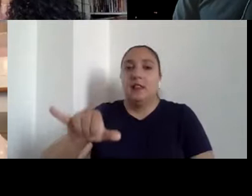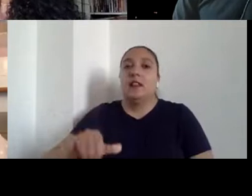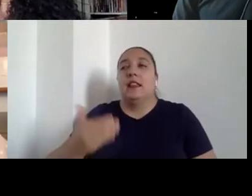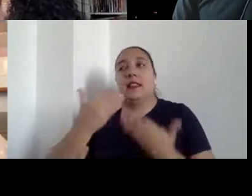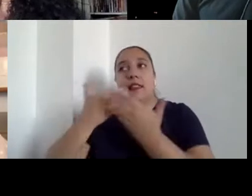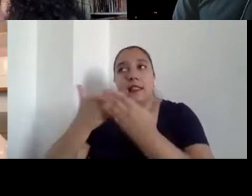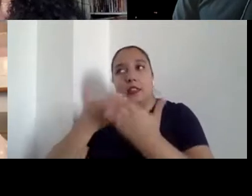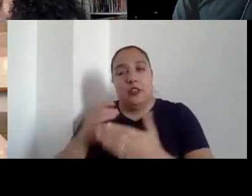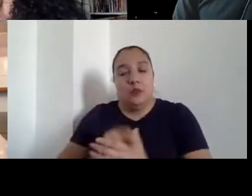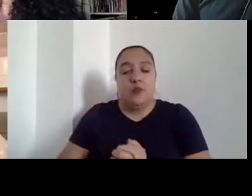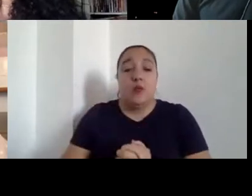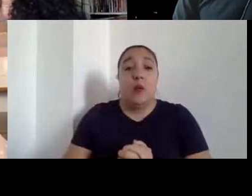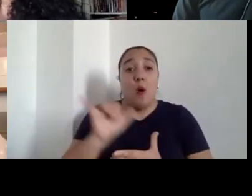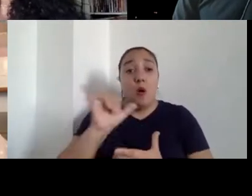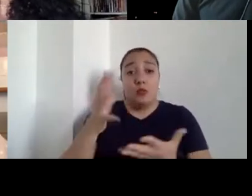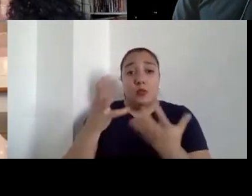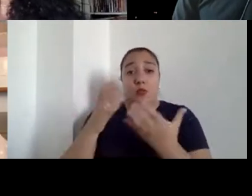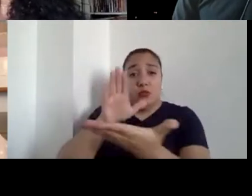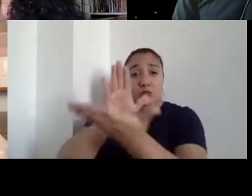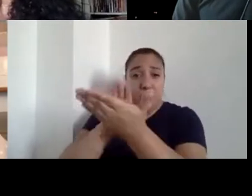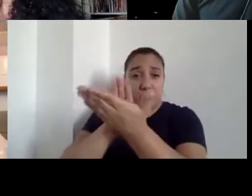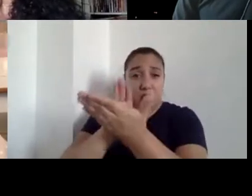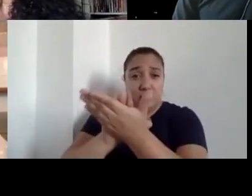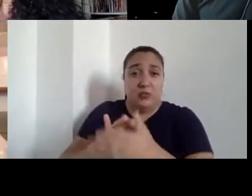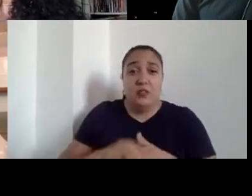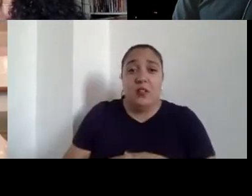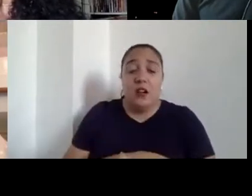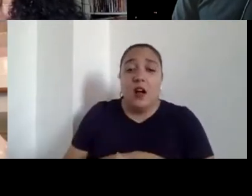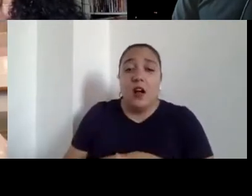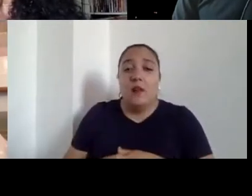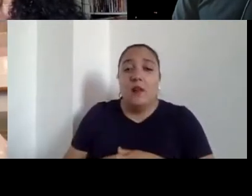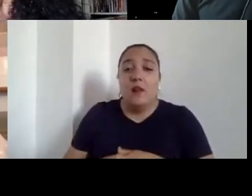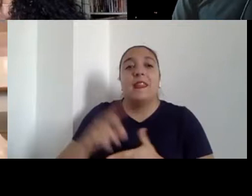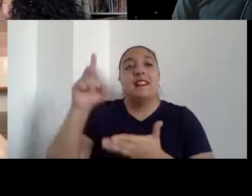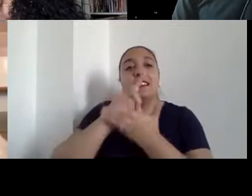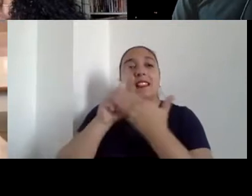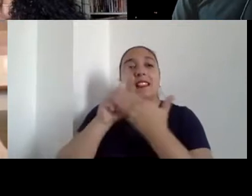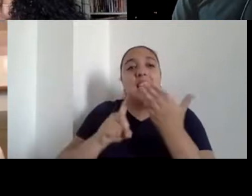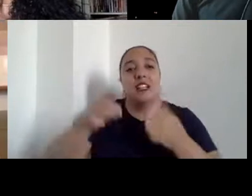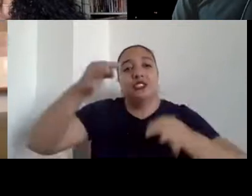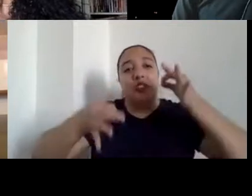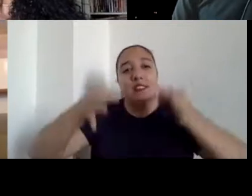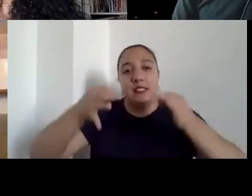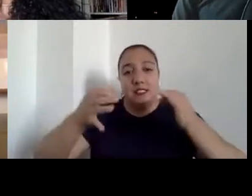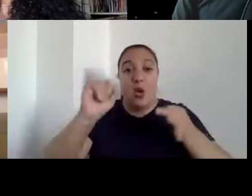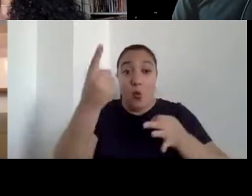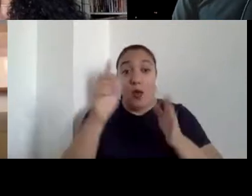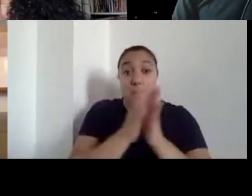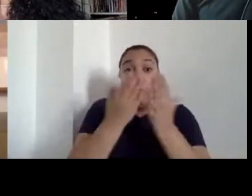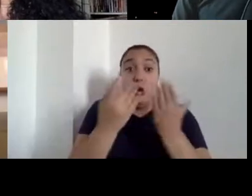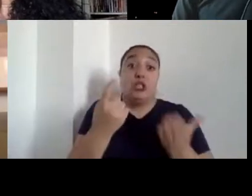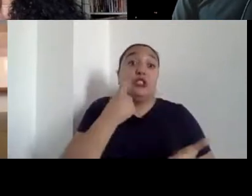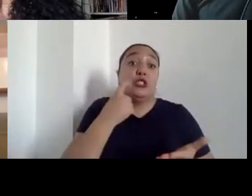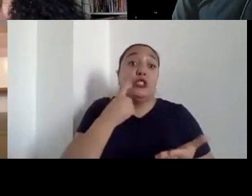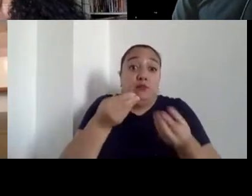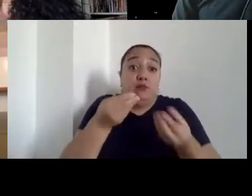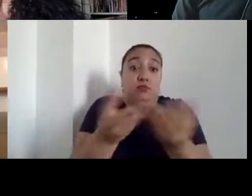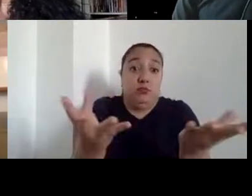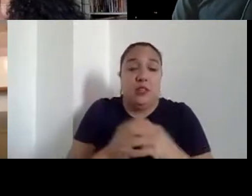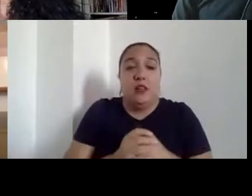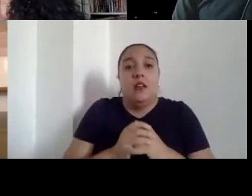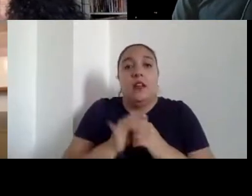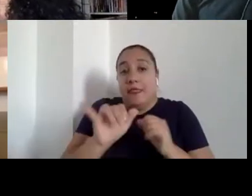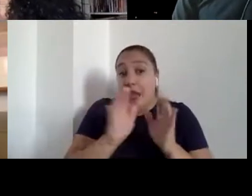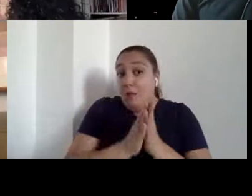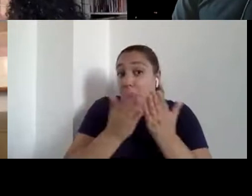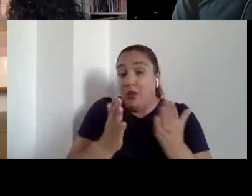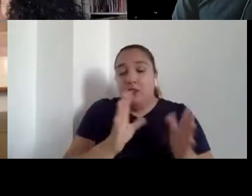the book "design justice," which came out recently. It is a book about intersectional